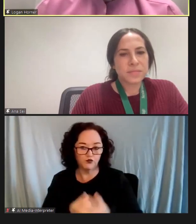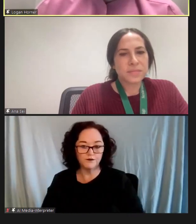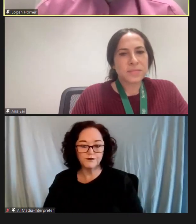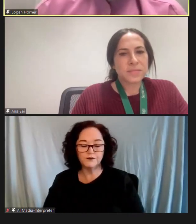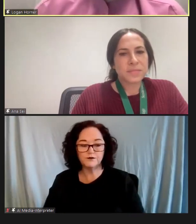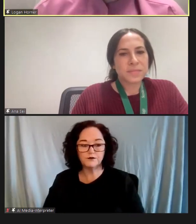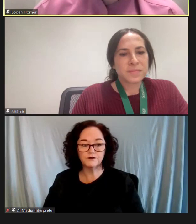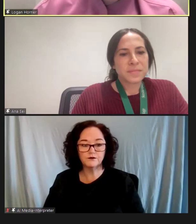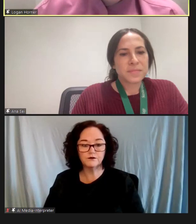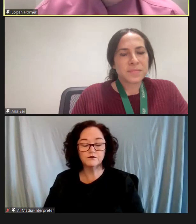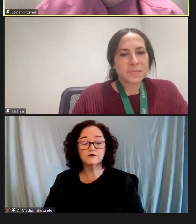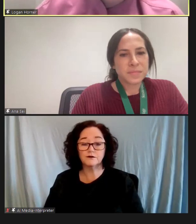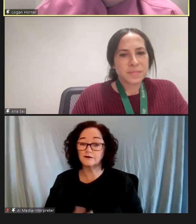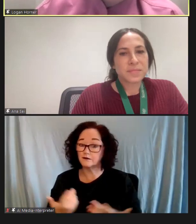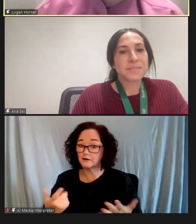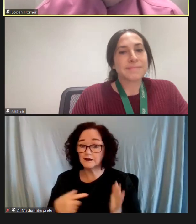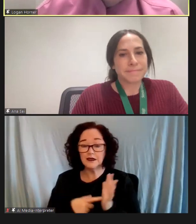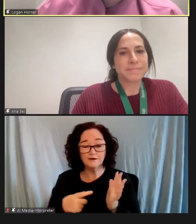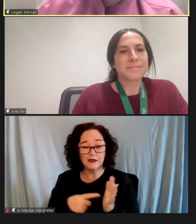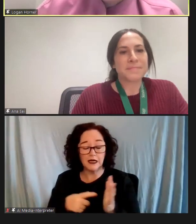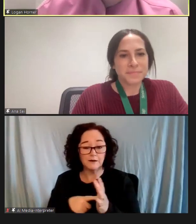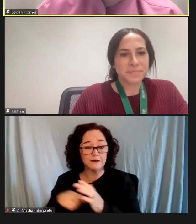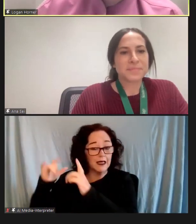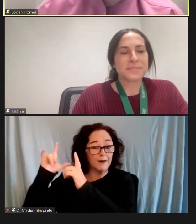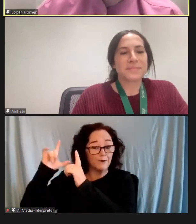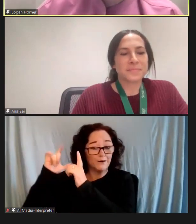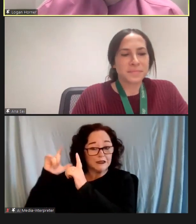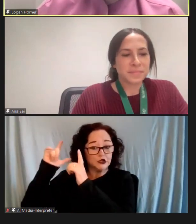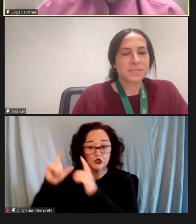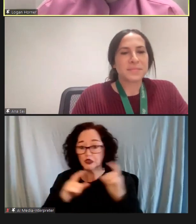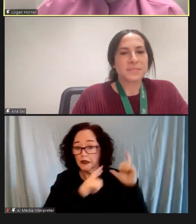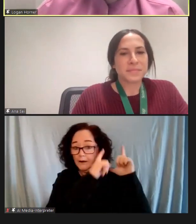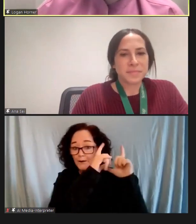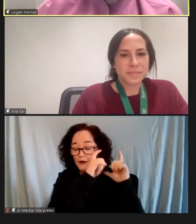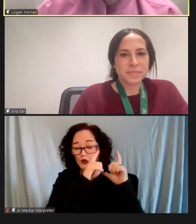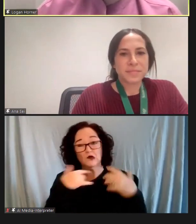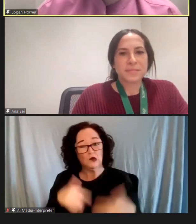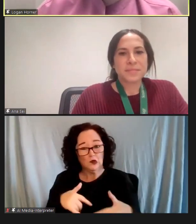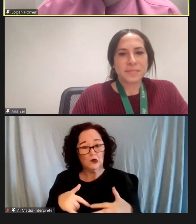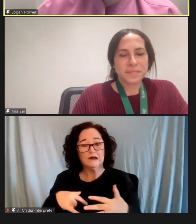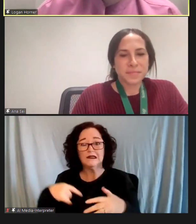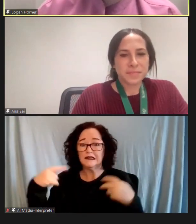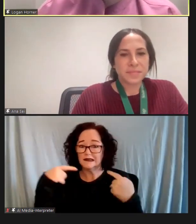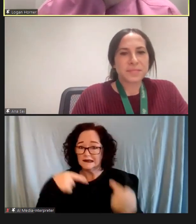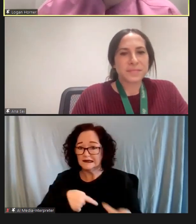it can be hard to get Imaging on a child